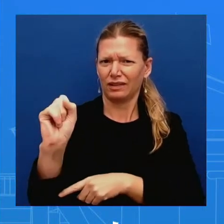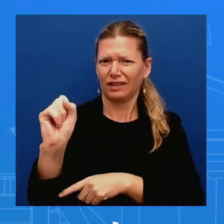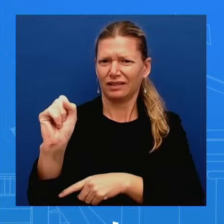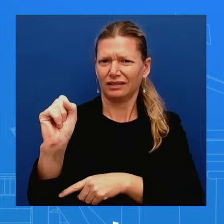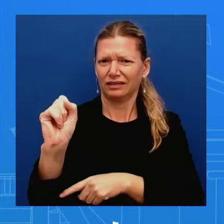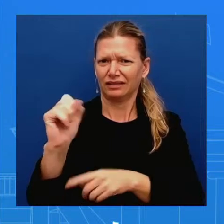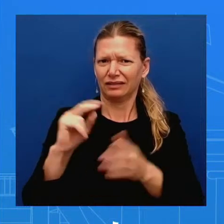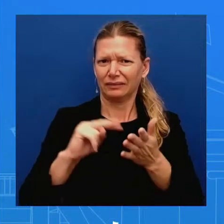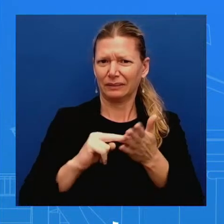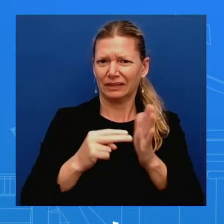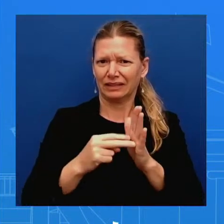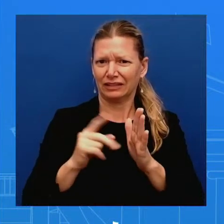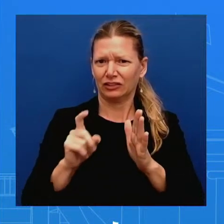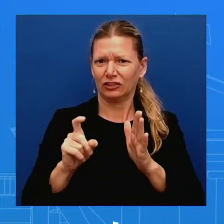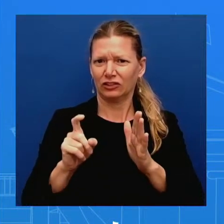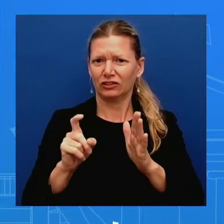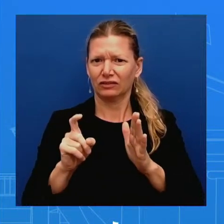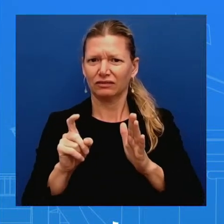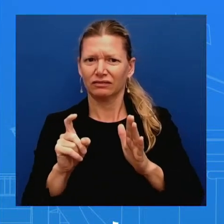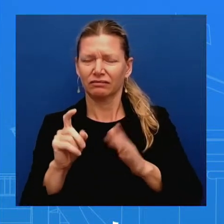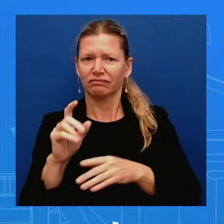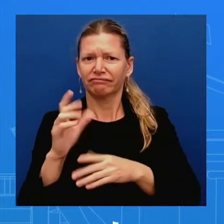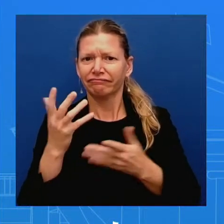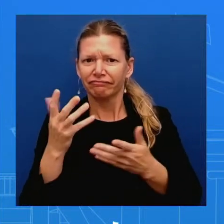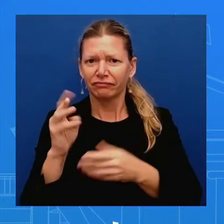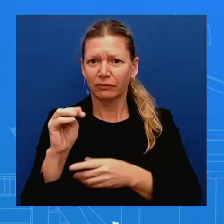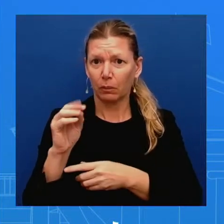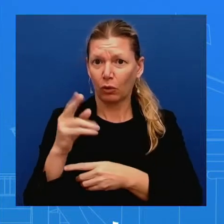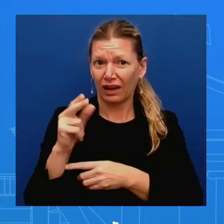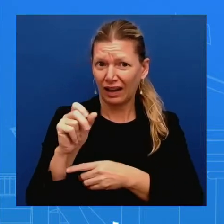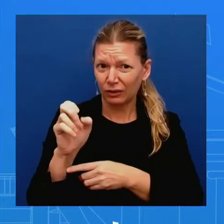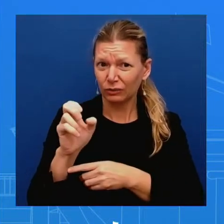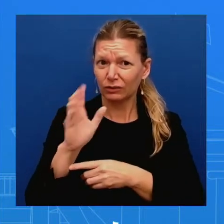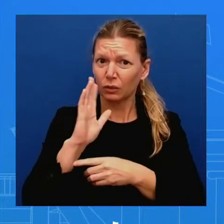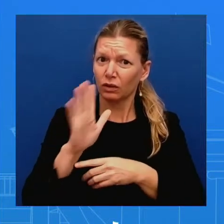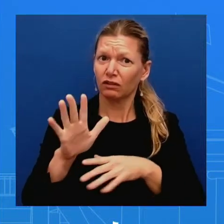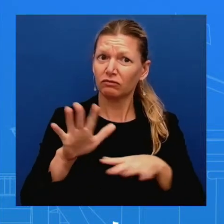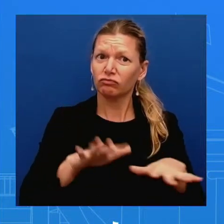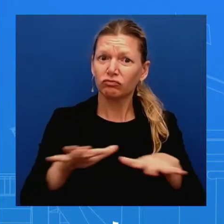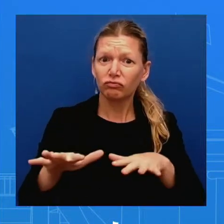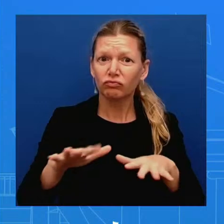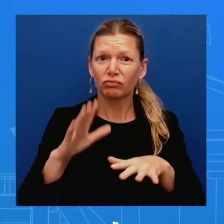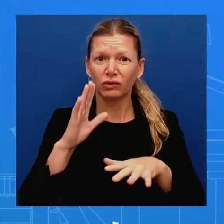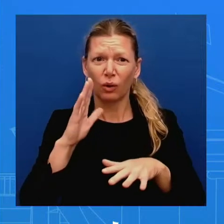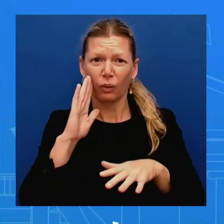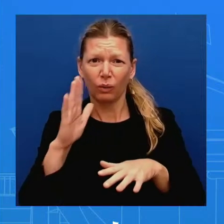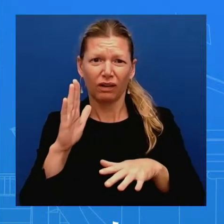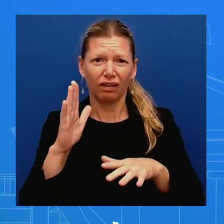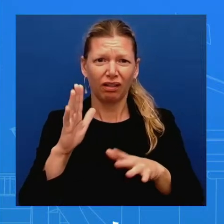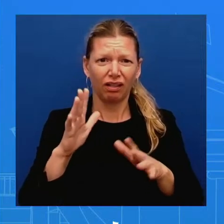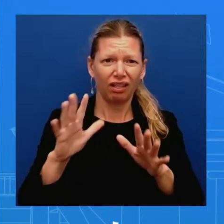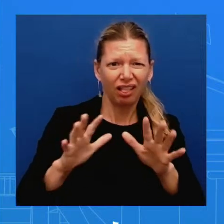Morehouse is an amazingly special and dignified place. Yes, he does receive a lot of invitations. But this President has also been very intentional